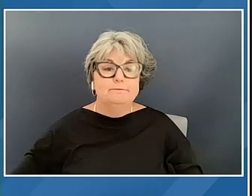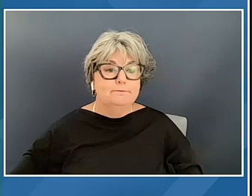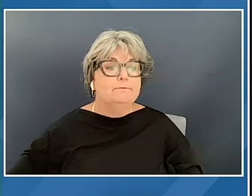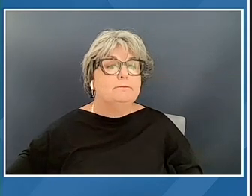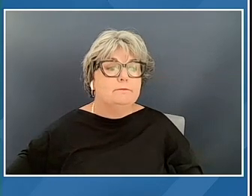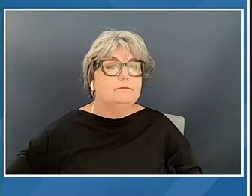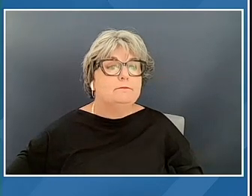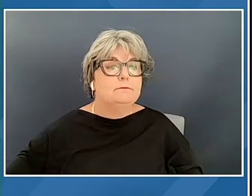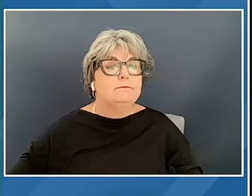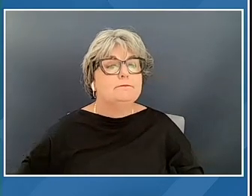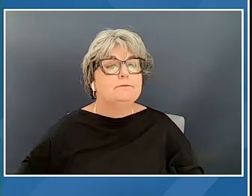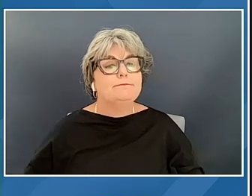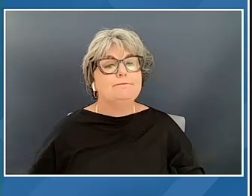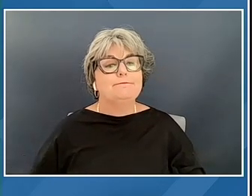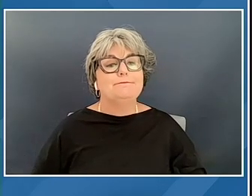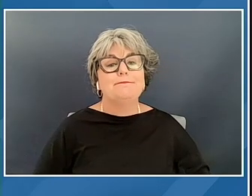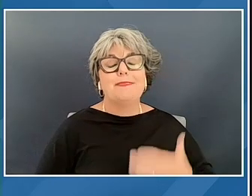Thank you, Tamy. Jordan.